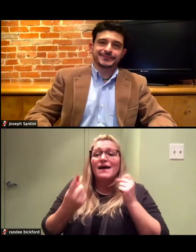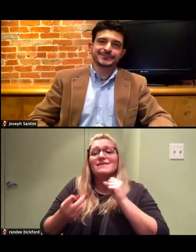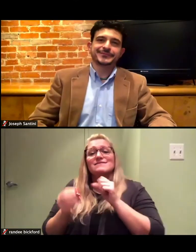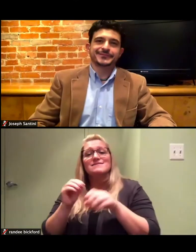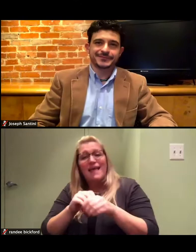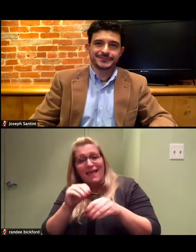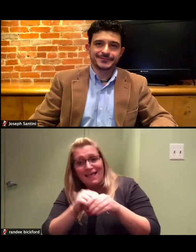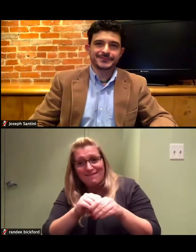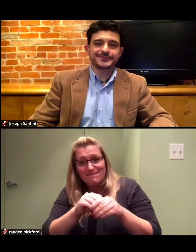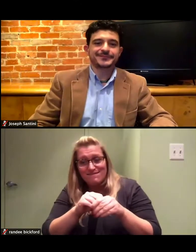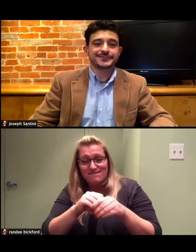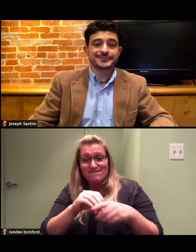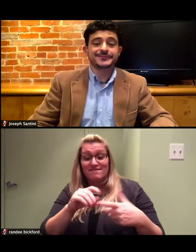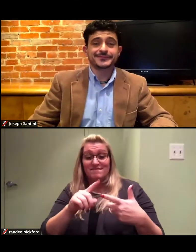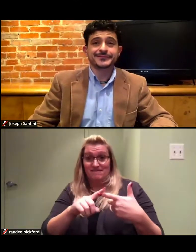how to use money, how to spend it.